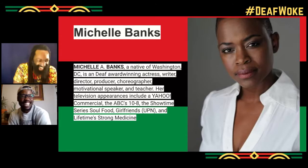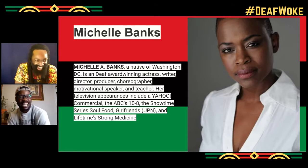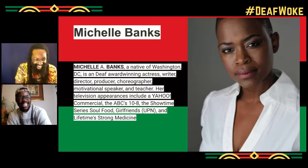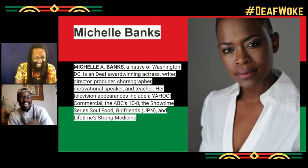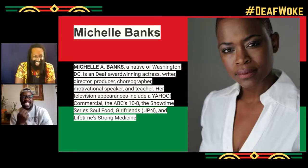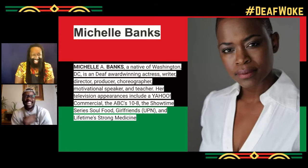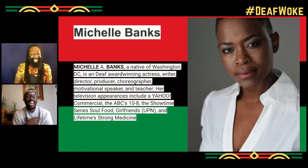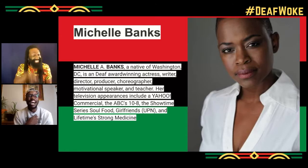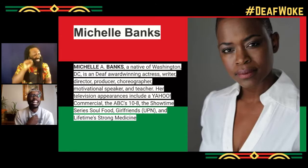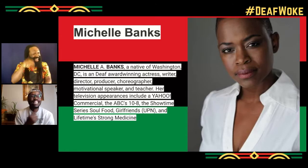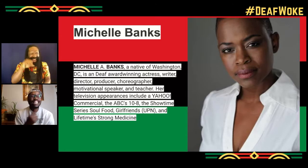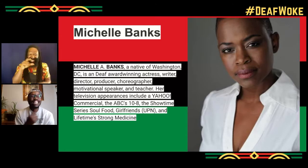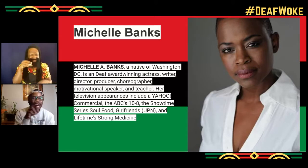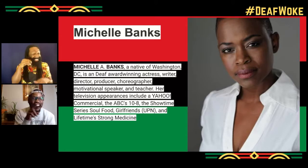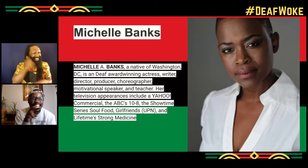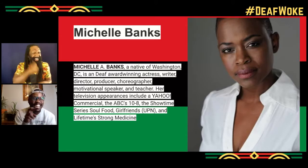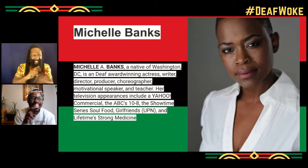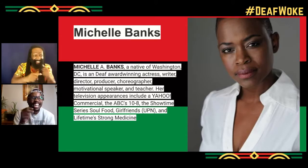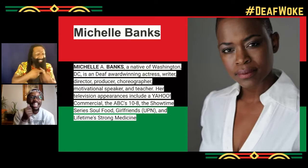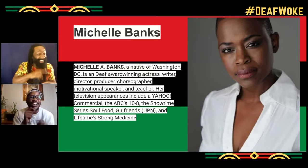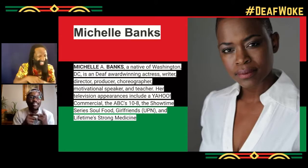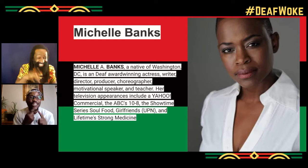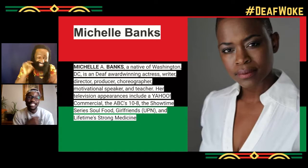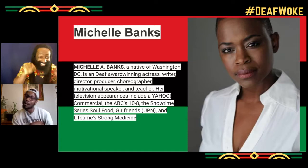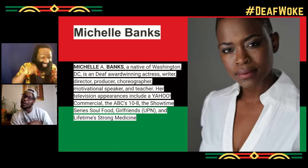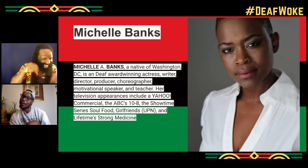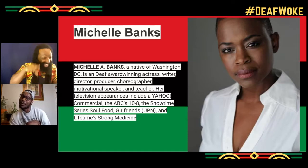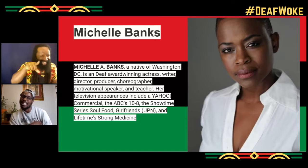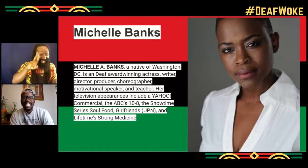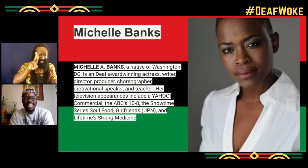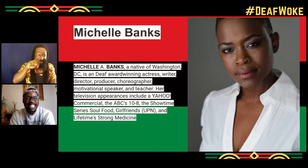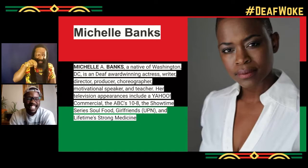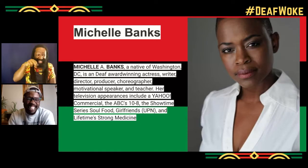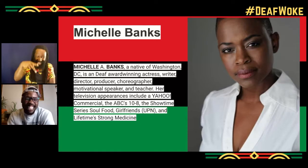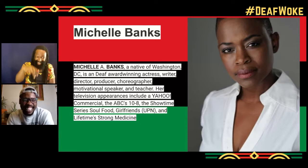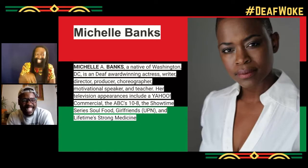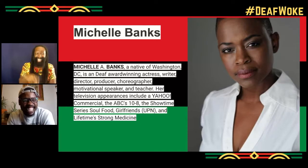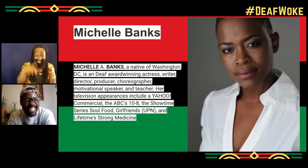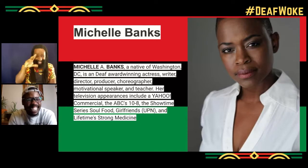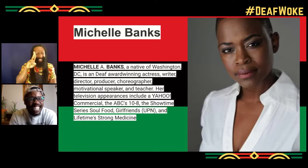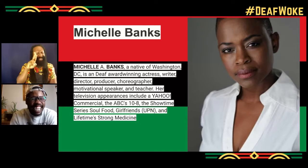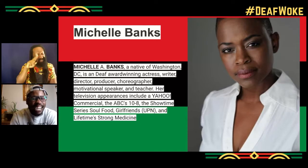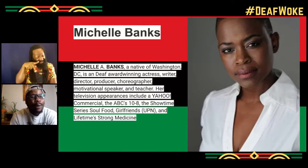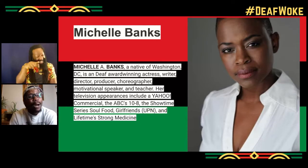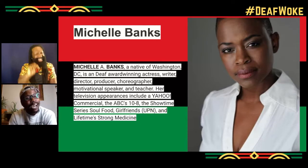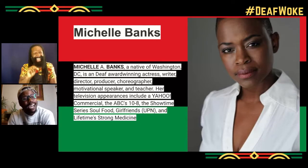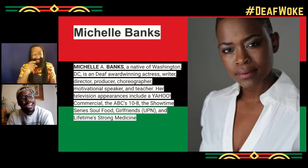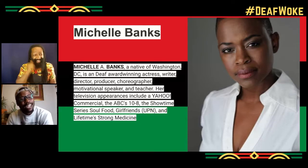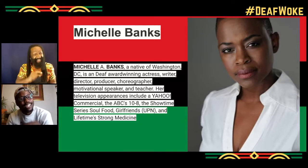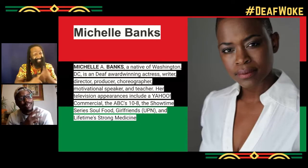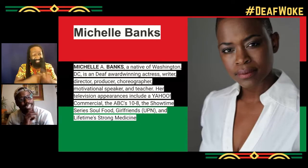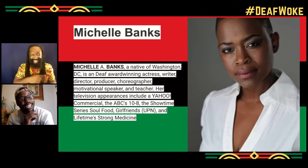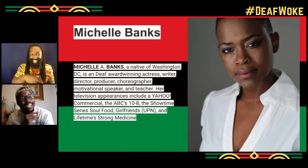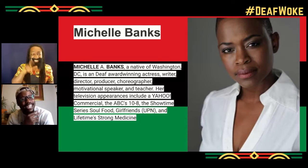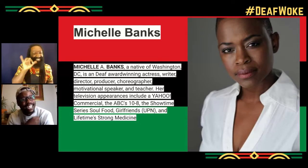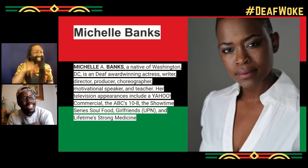And on the story, Strong Medicine on TV show. Is she your girlfriend, is it, hold on.